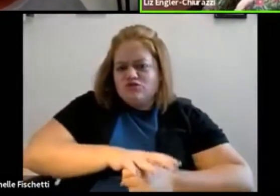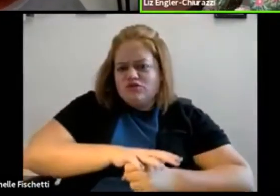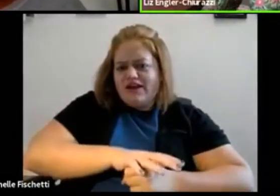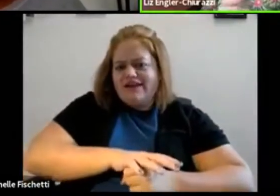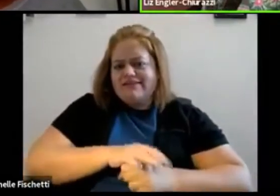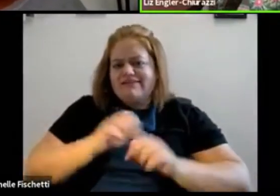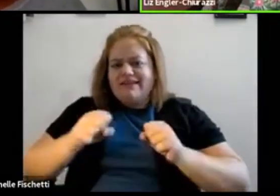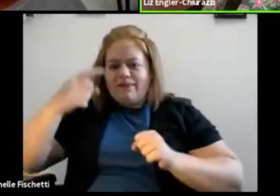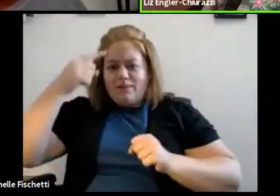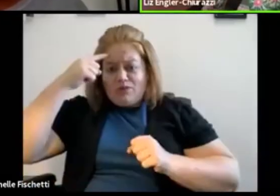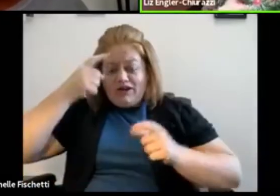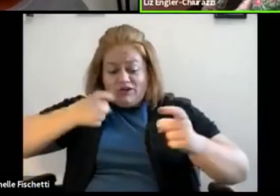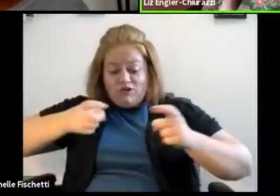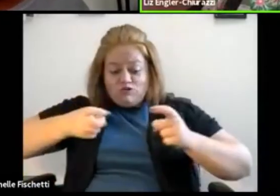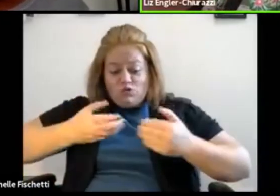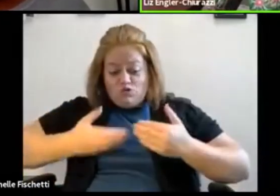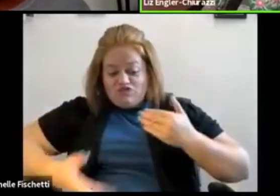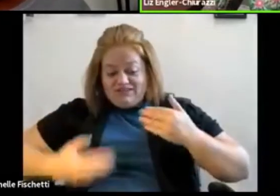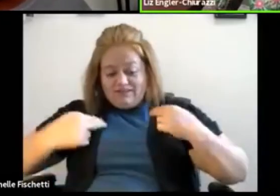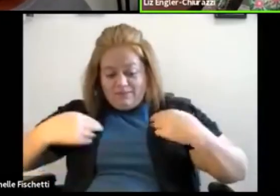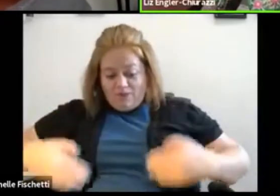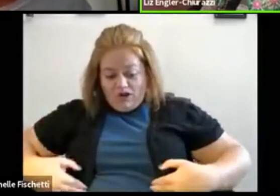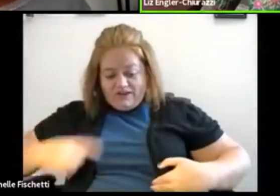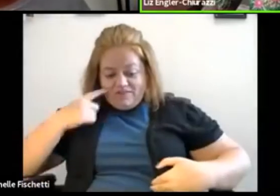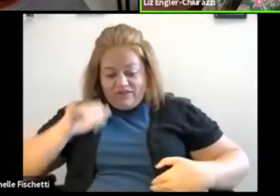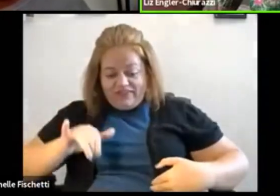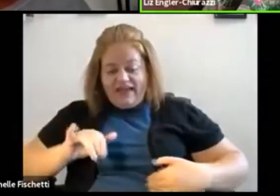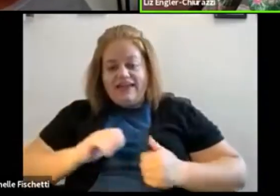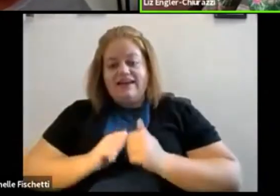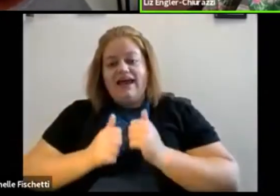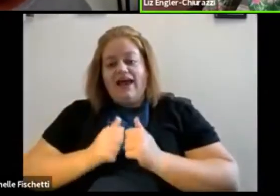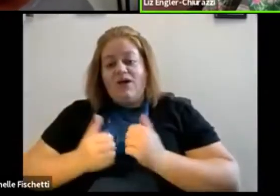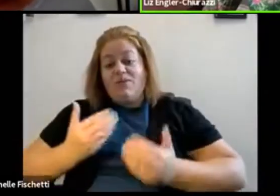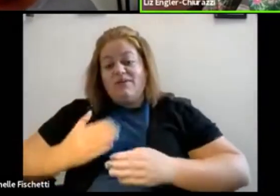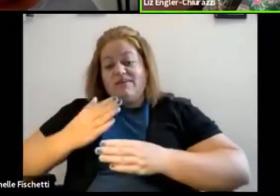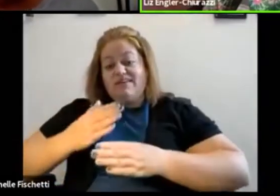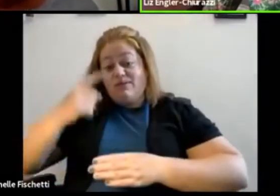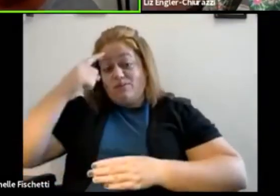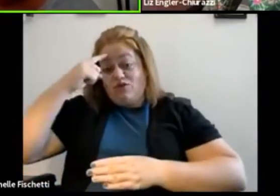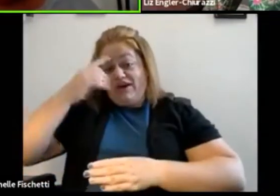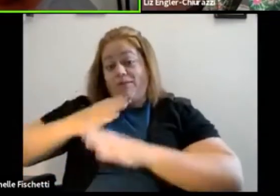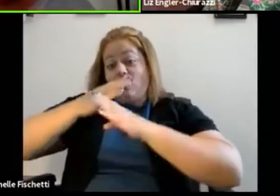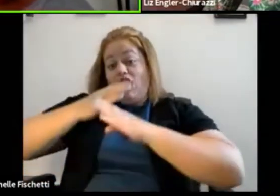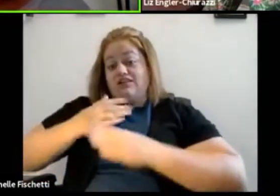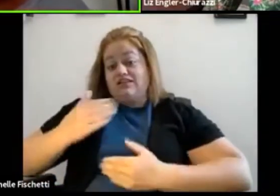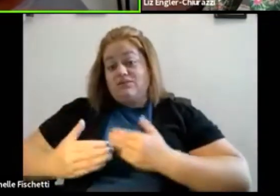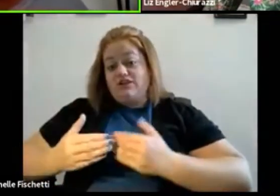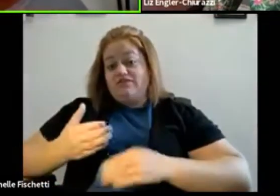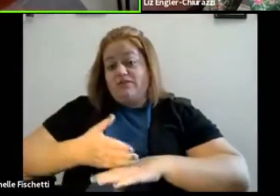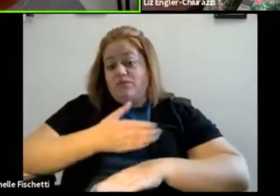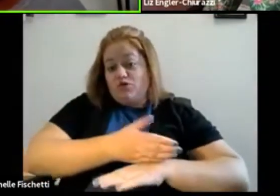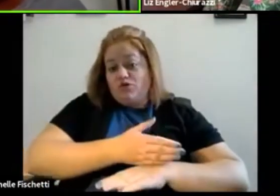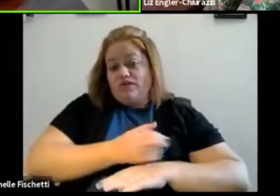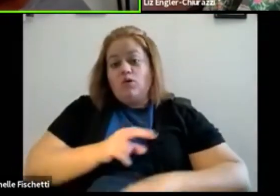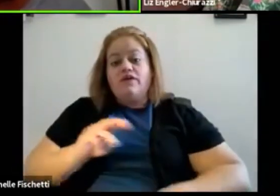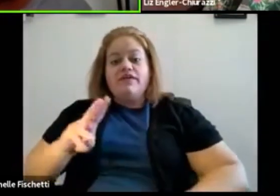the immune system might help or hinder that process. Nice! Great research, super